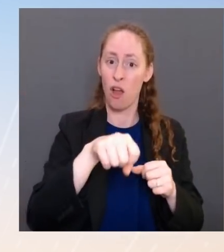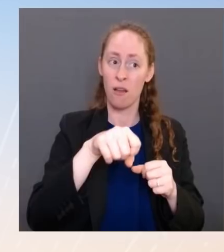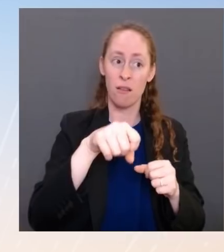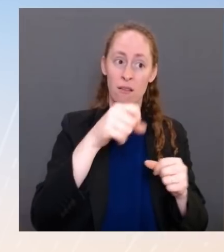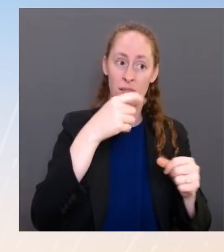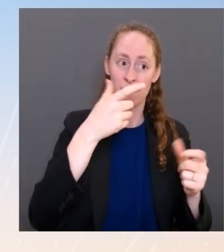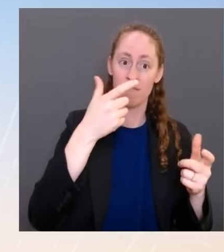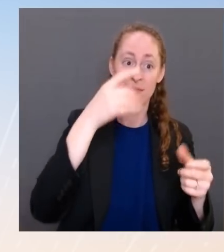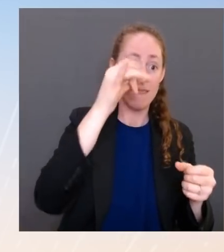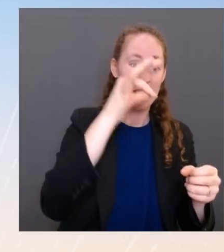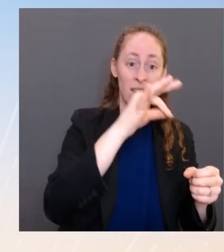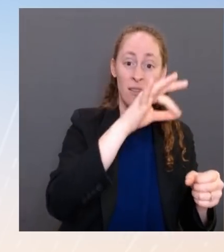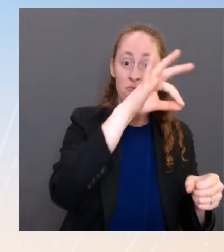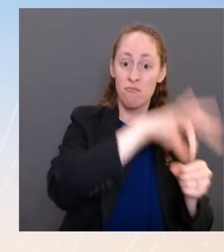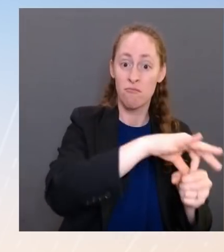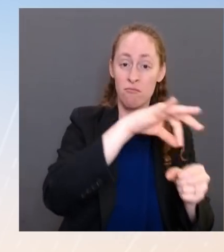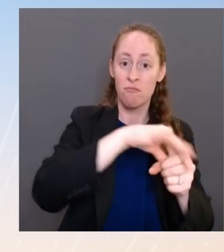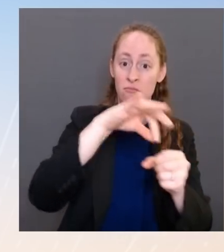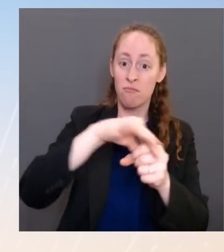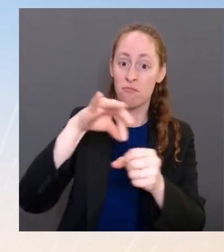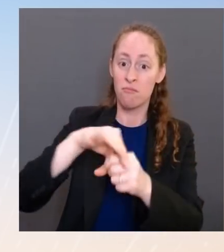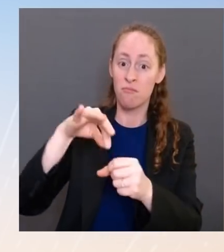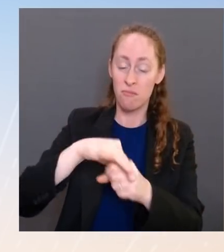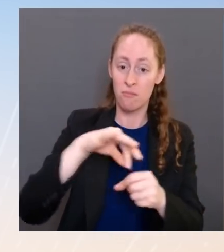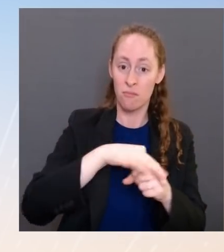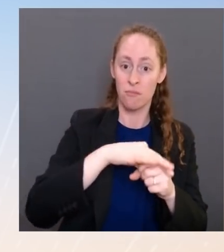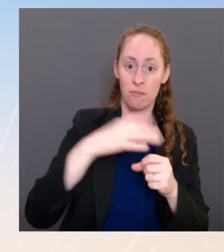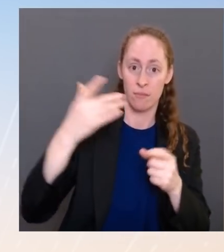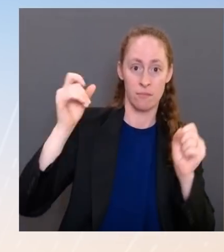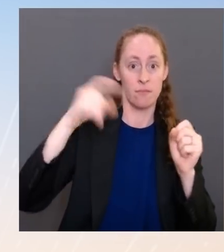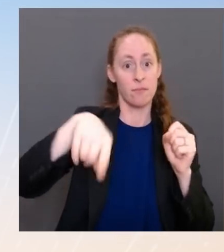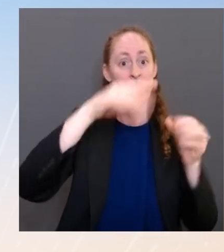Or is he not concerned that a Republican House